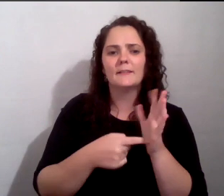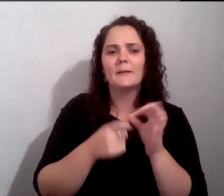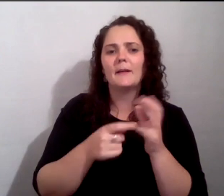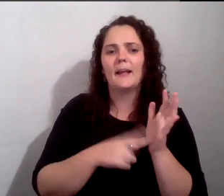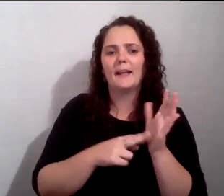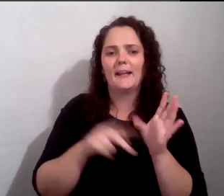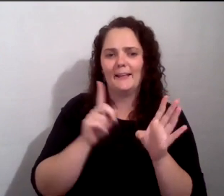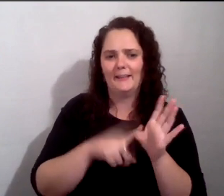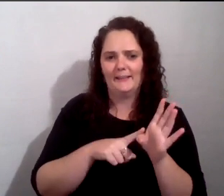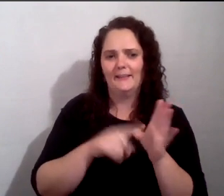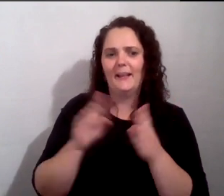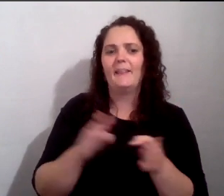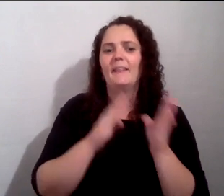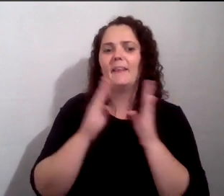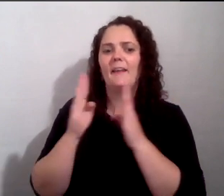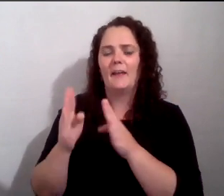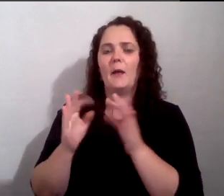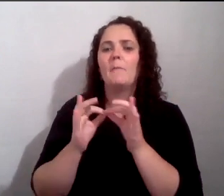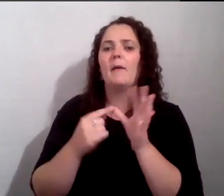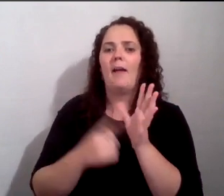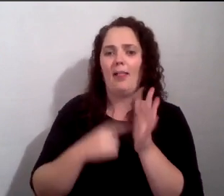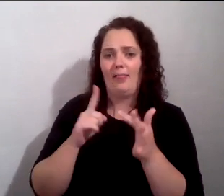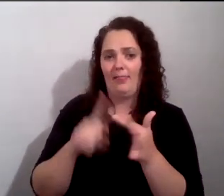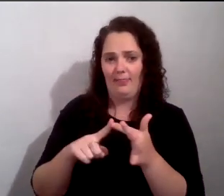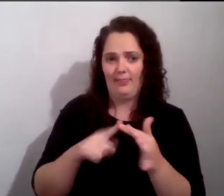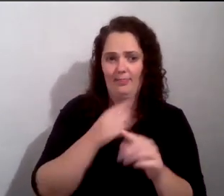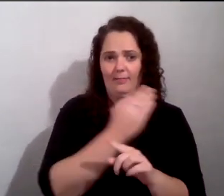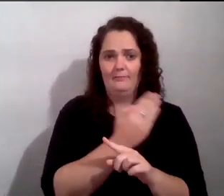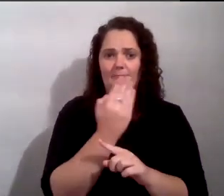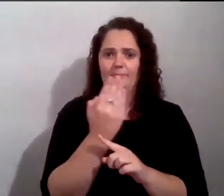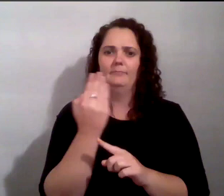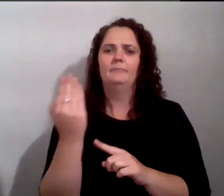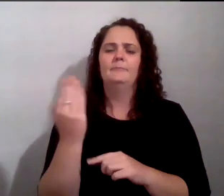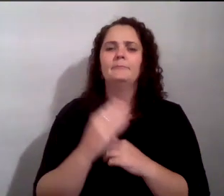Now this entire wall interestingly depicts a certain kind